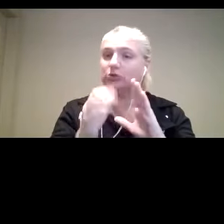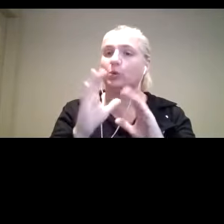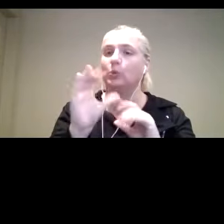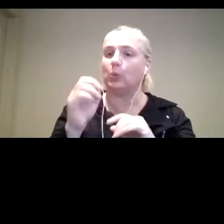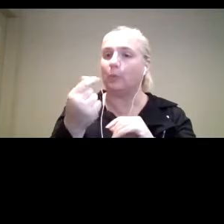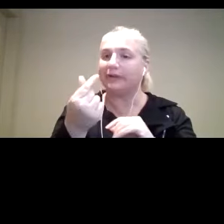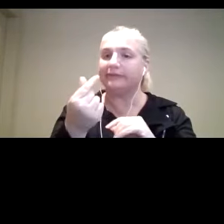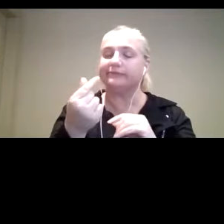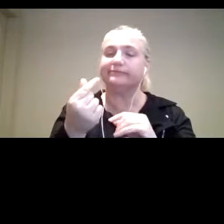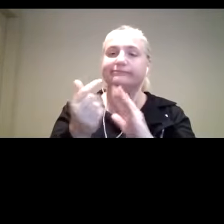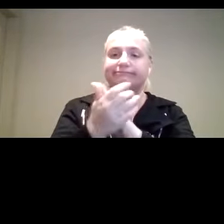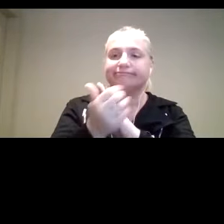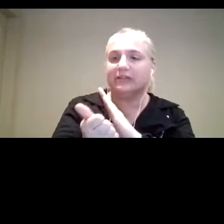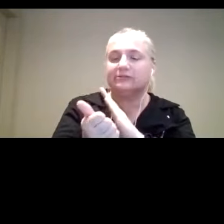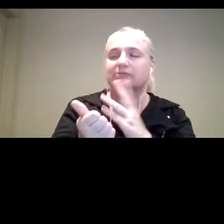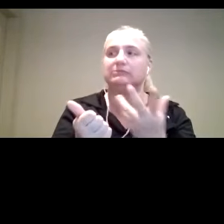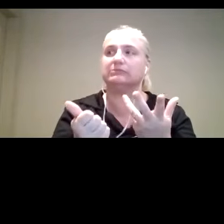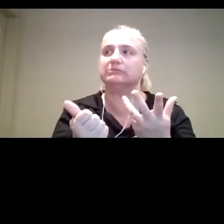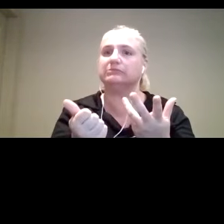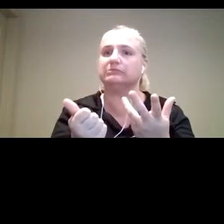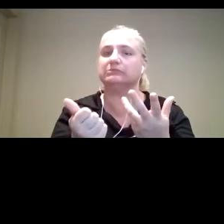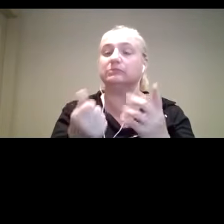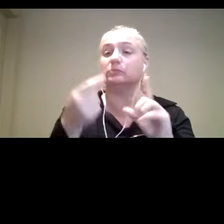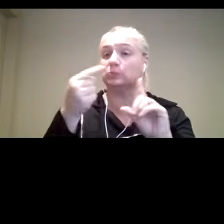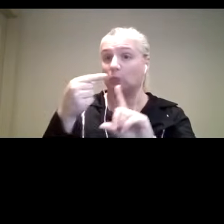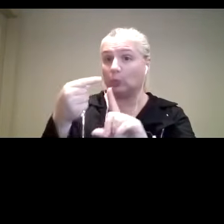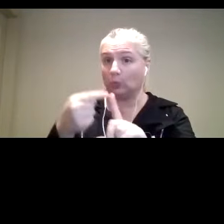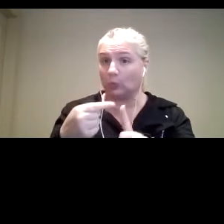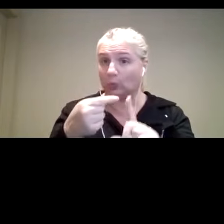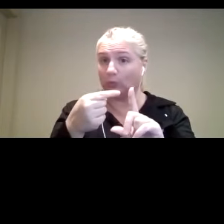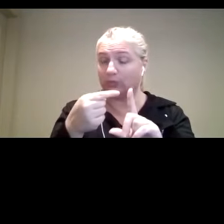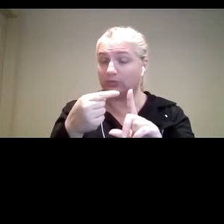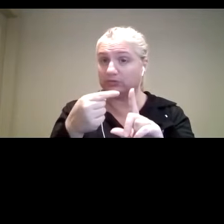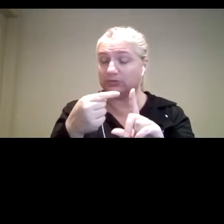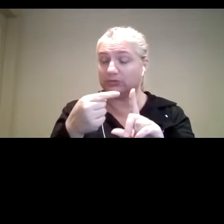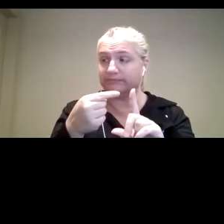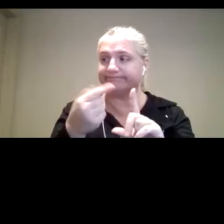So, maybe a goal around independently demonstrating